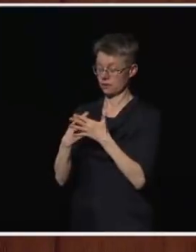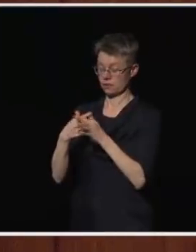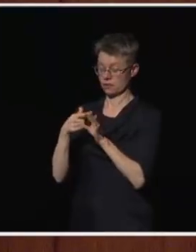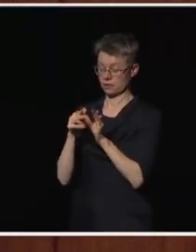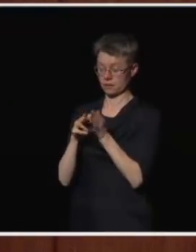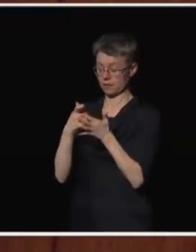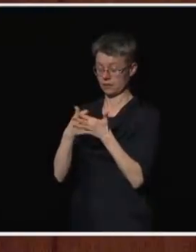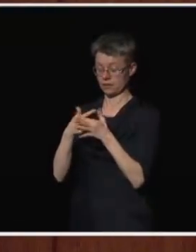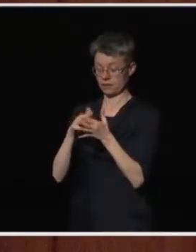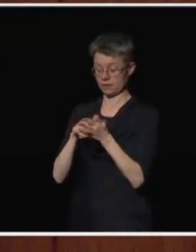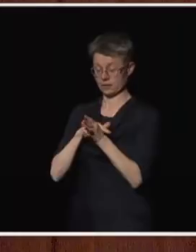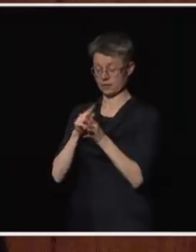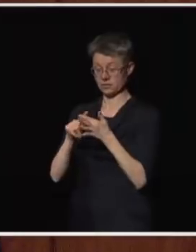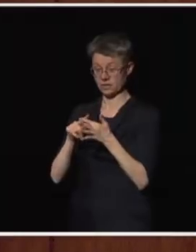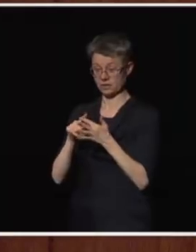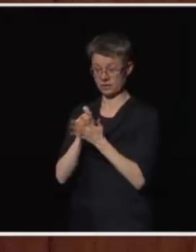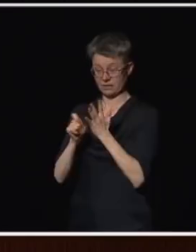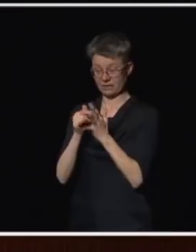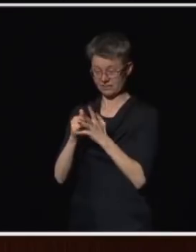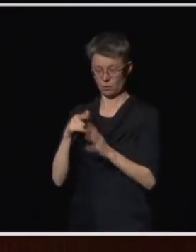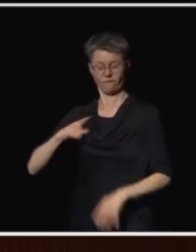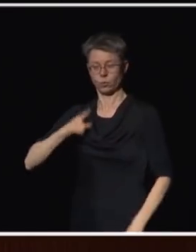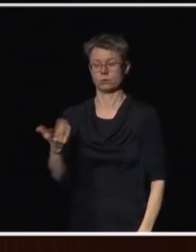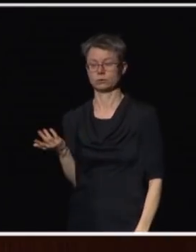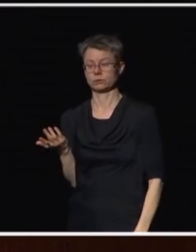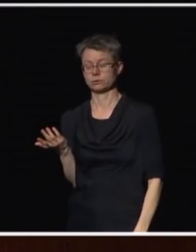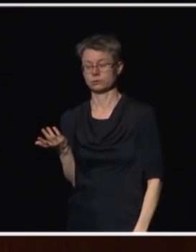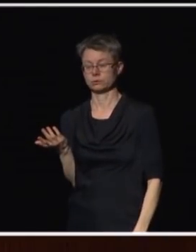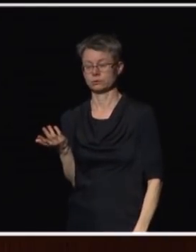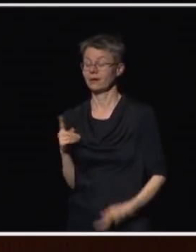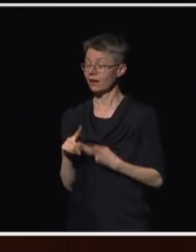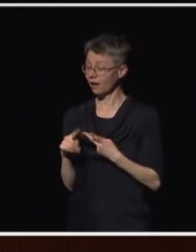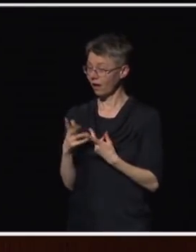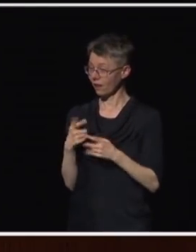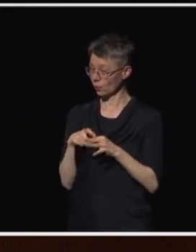What was the point? Yeah, what was the point of the Kanye essay?